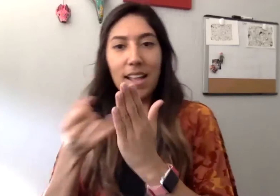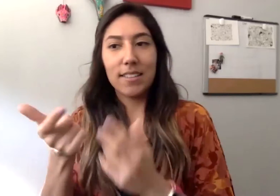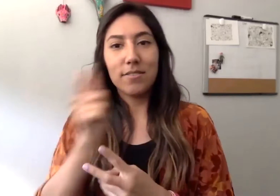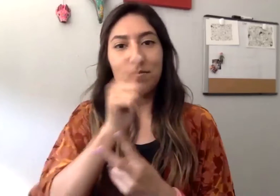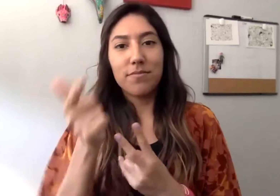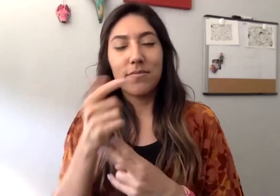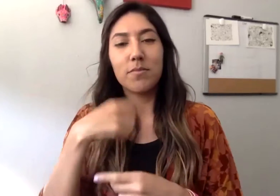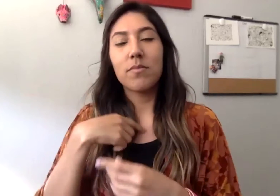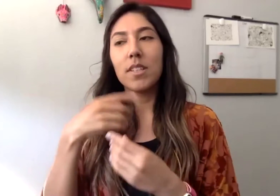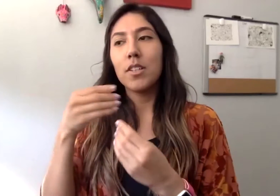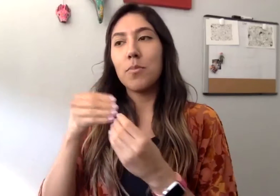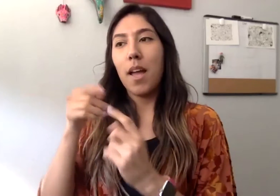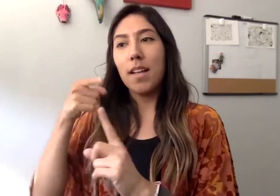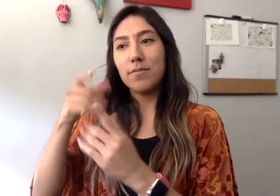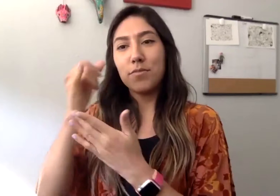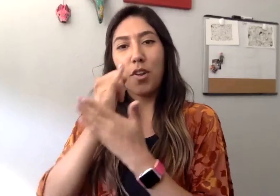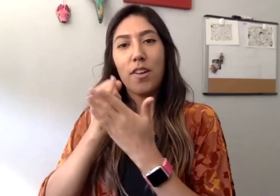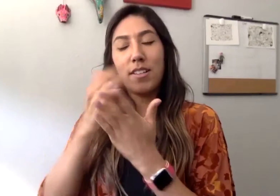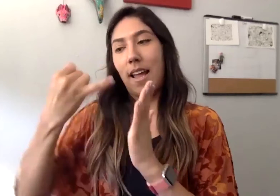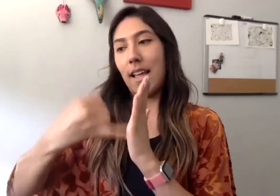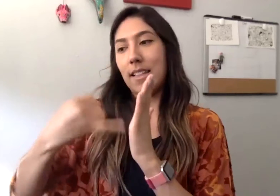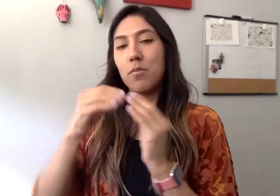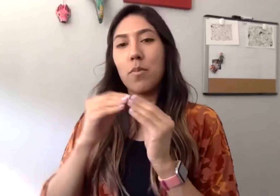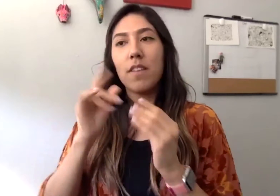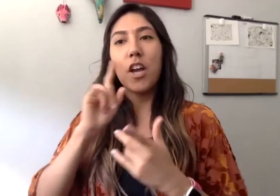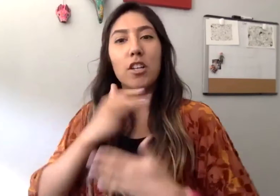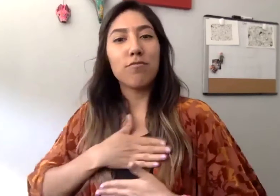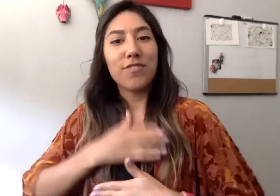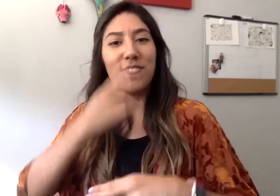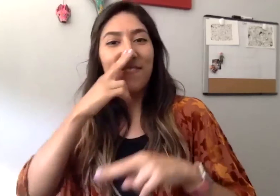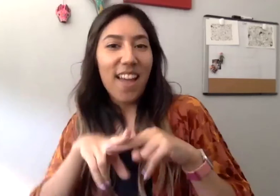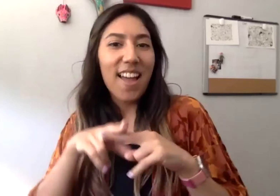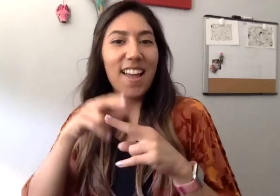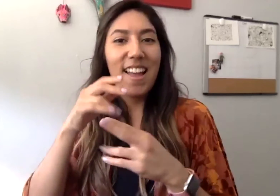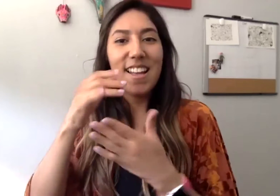business side of things art and drawing was a source of